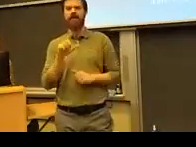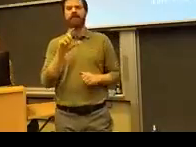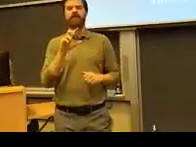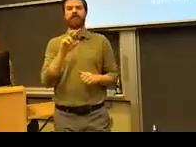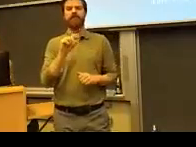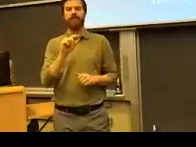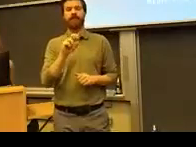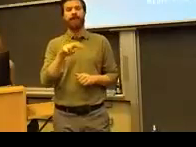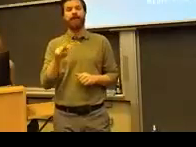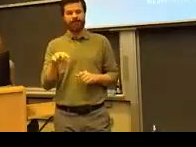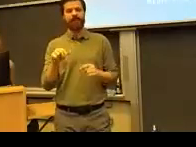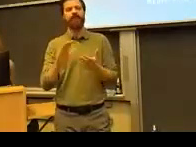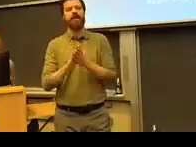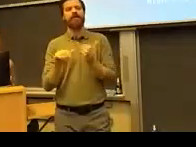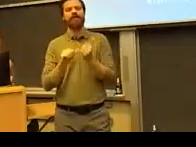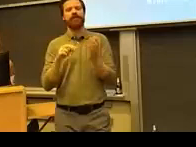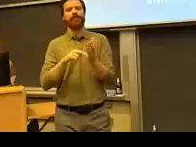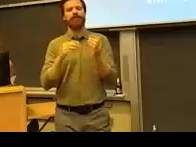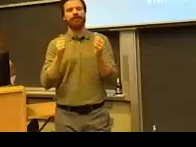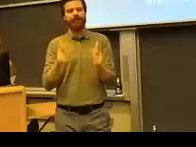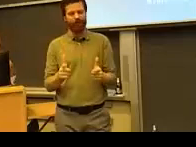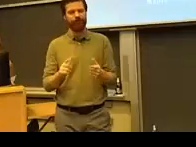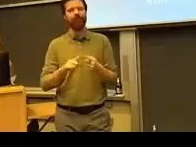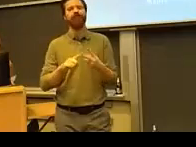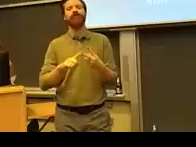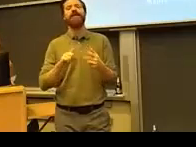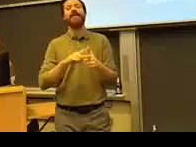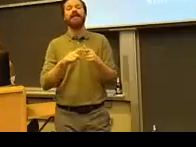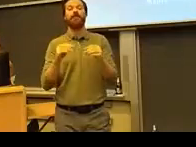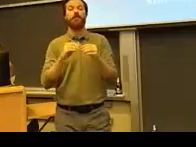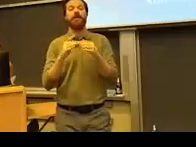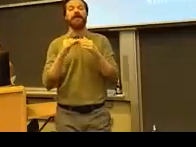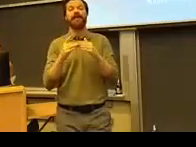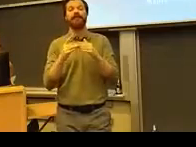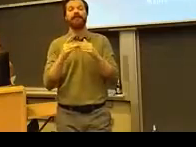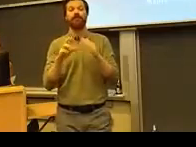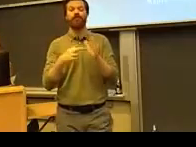role as assistant nurse management manager and um more leadership role on the Summits unit and